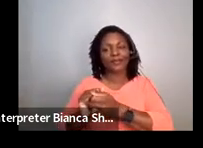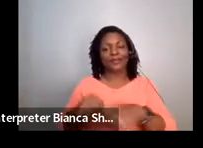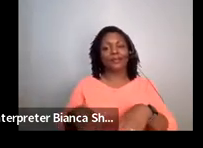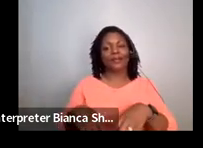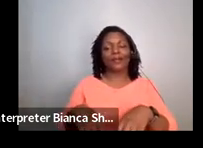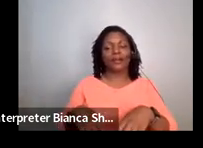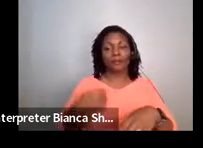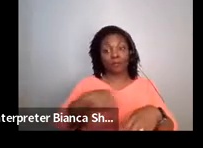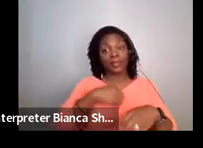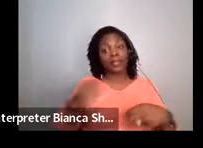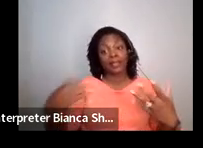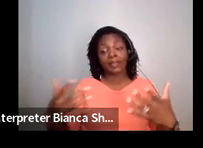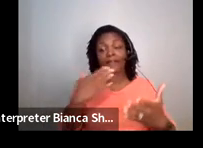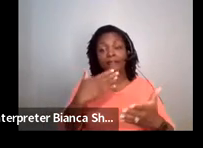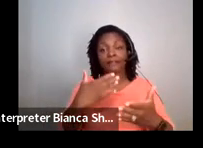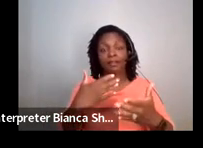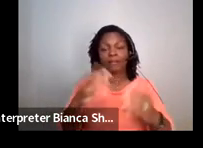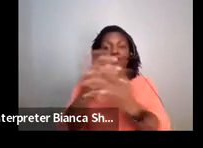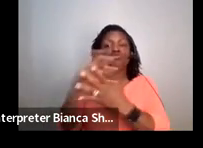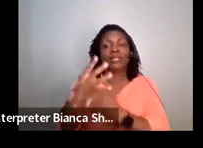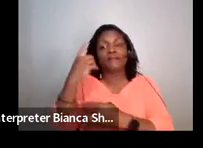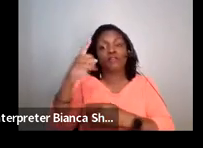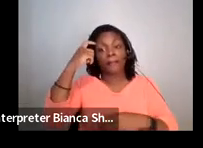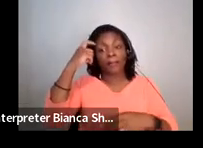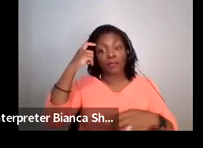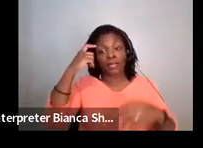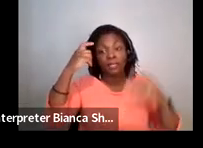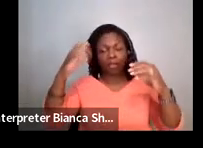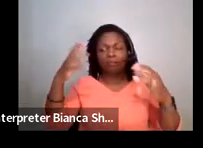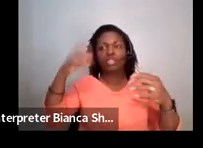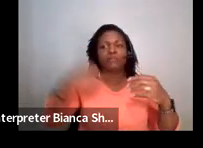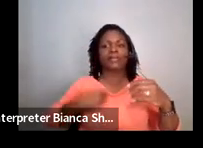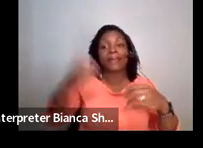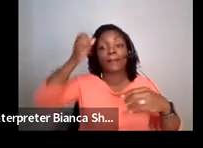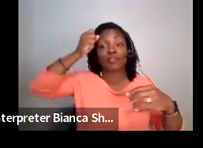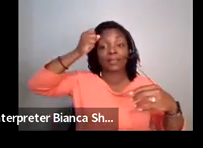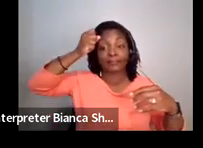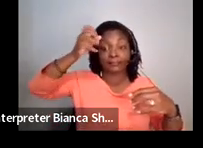We'll talk a little bit more about that but that is just so very important.